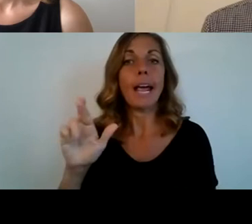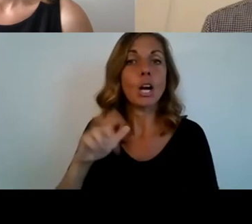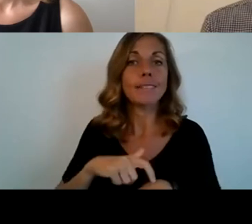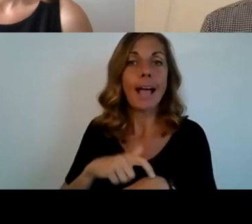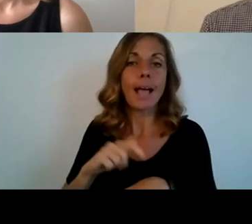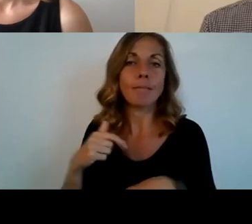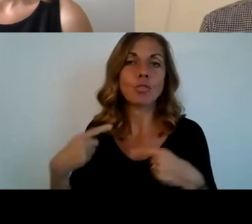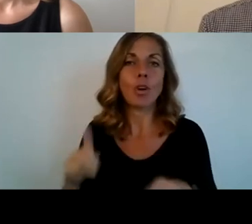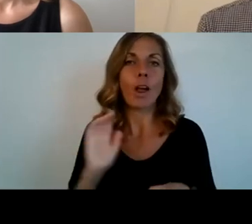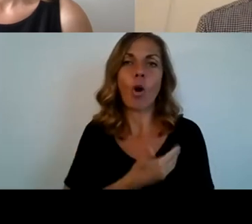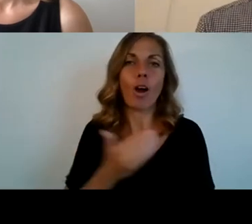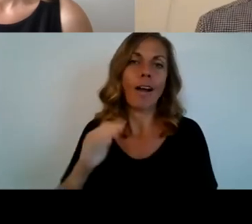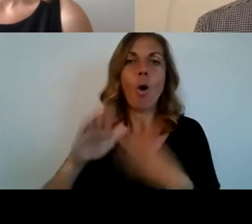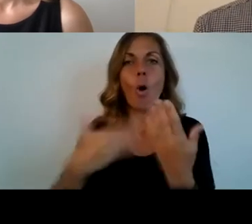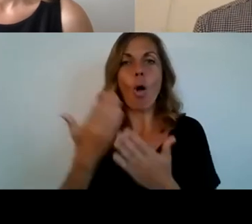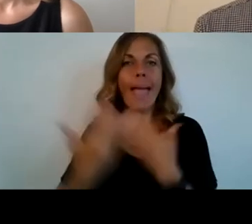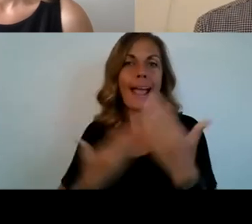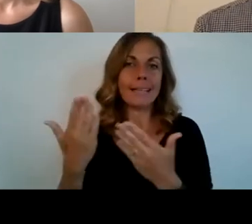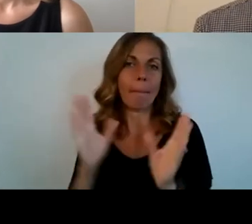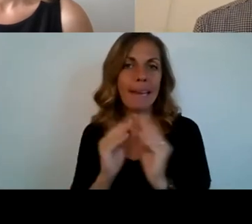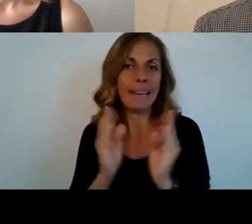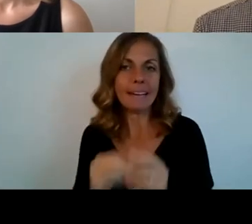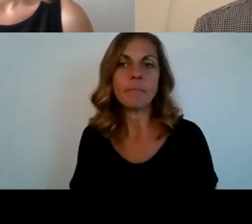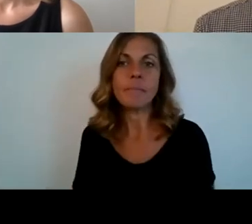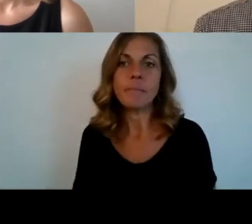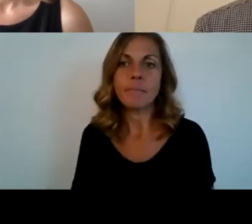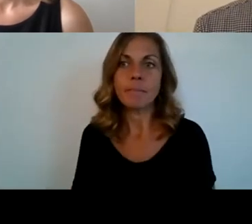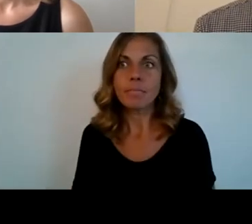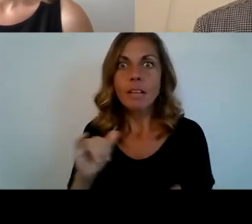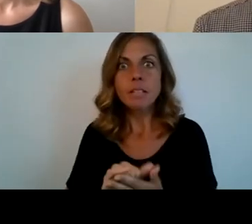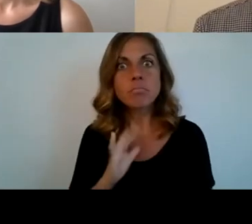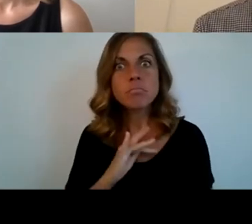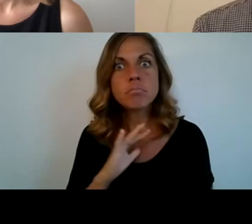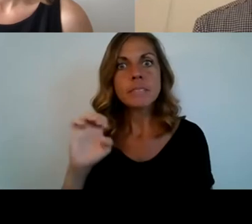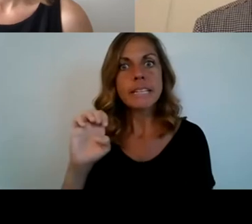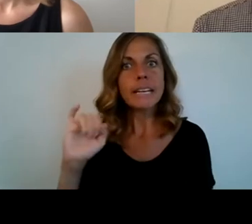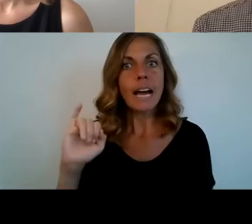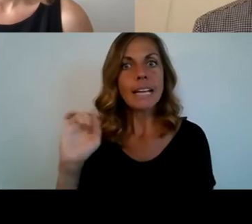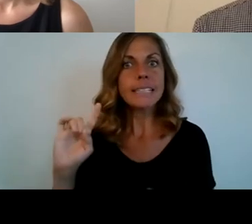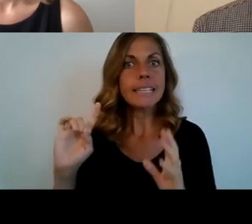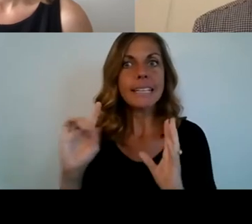and shared the resource. That was time that we could not create or curate. That we live